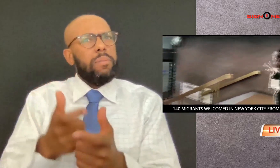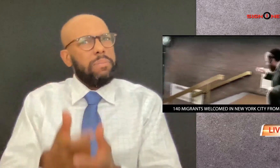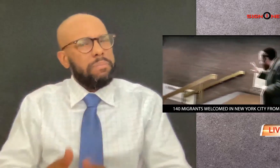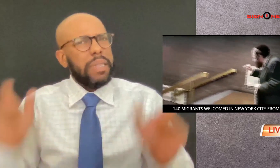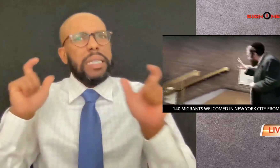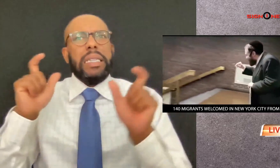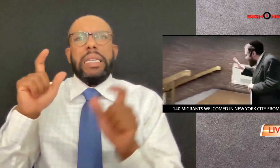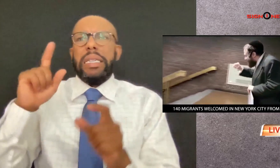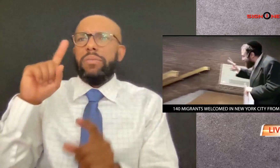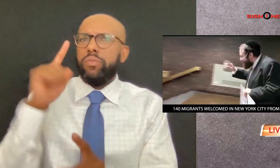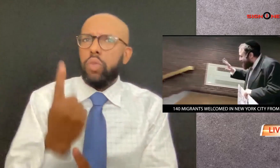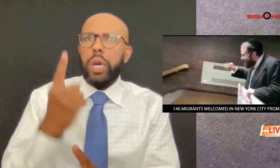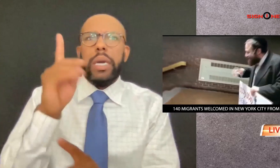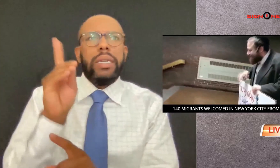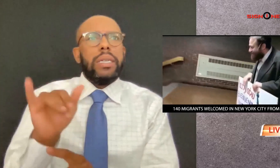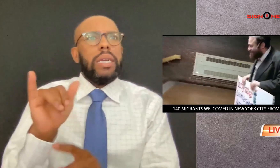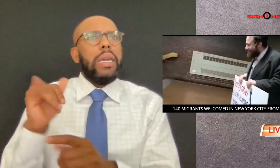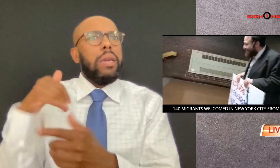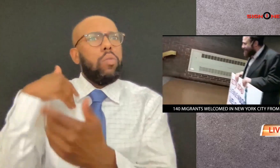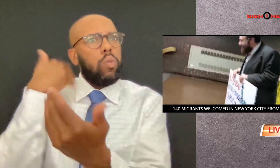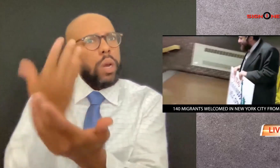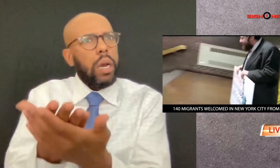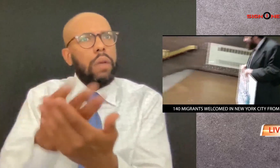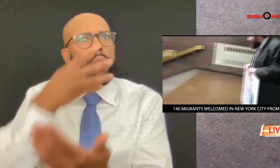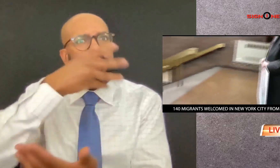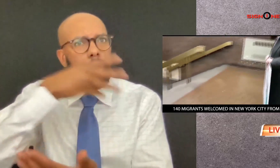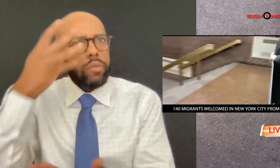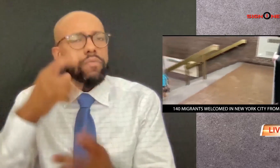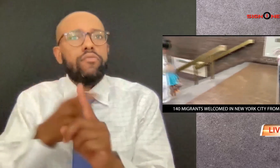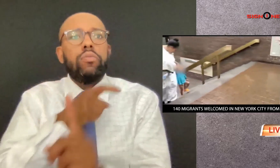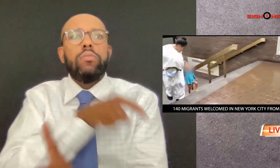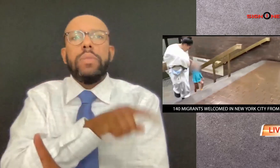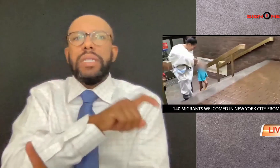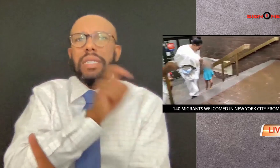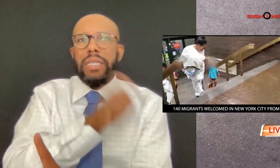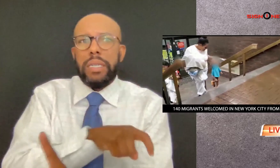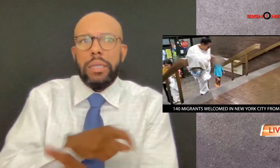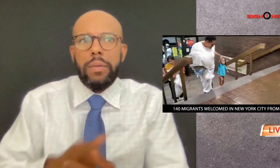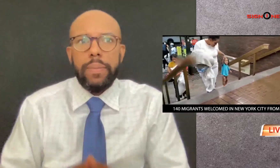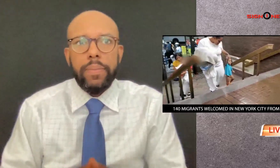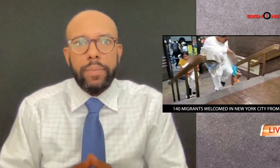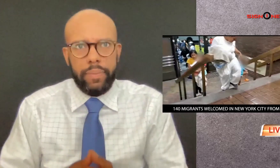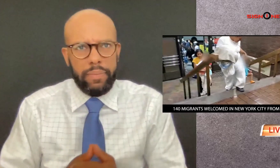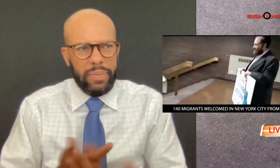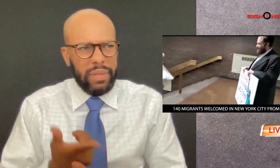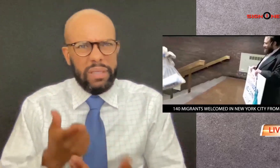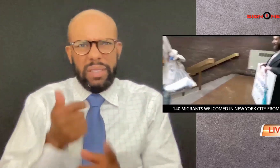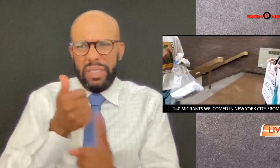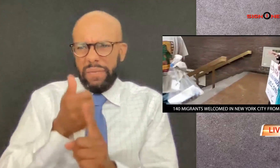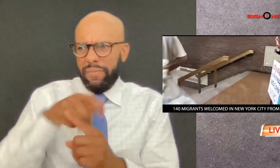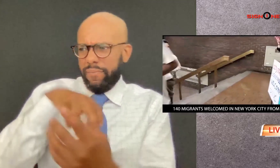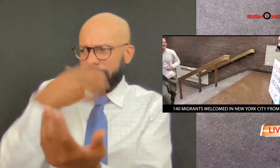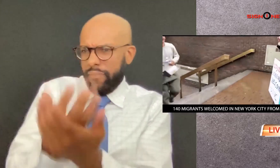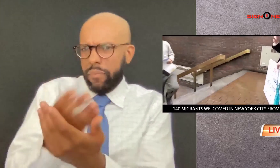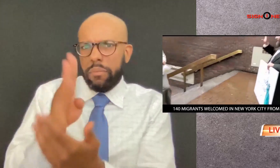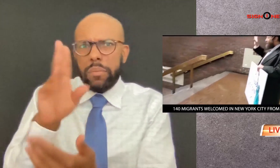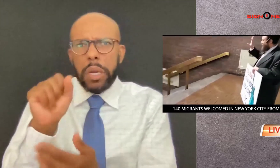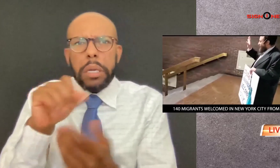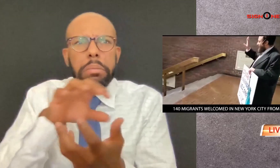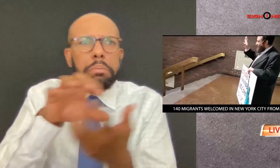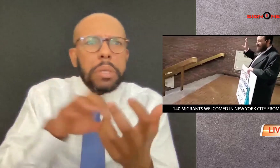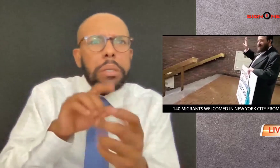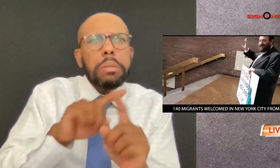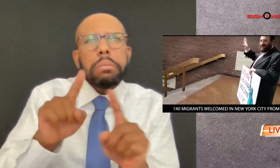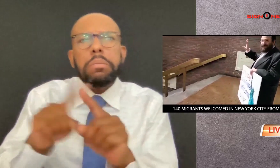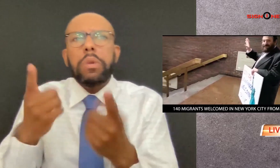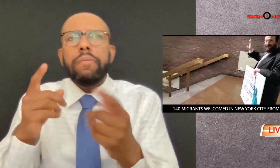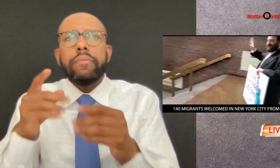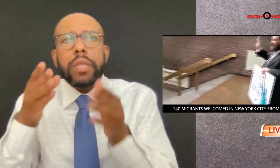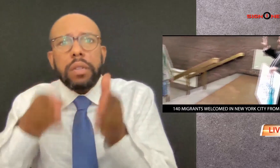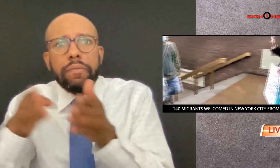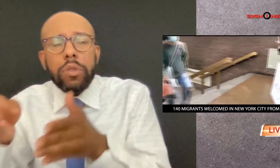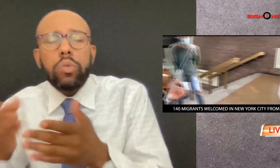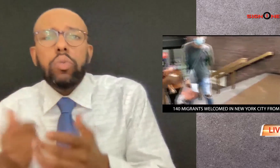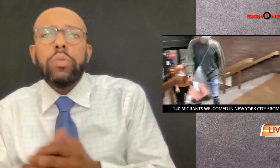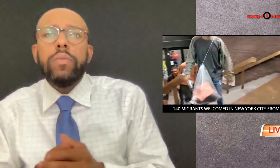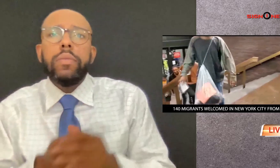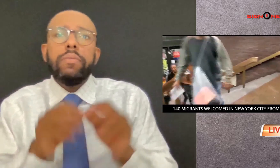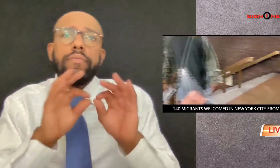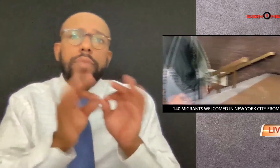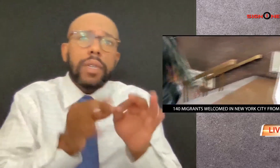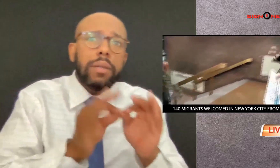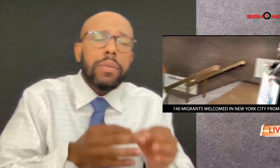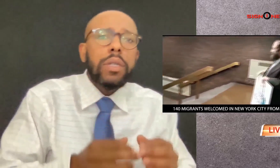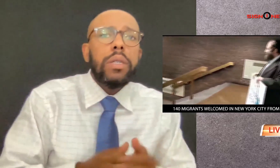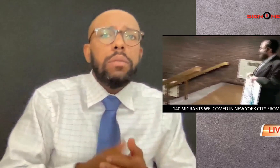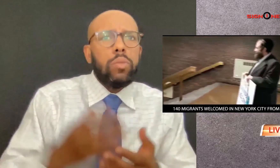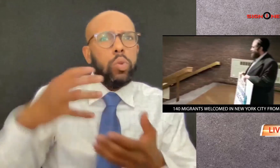office is calling it the largest single-day arrival of migrants from Texas